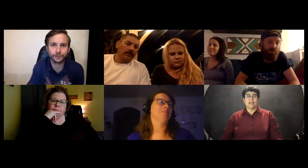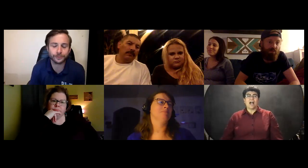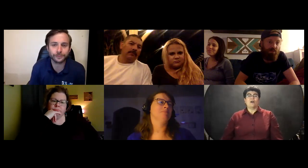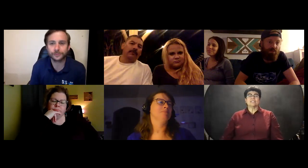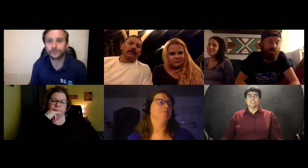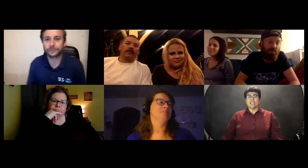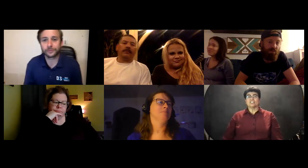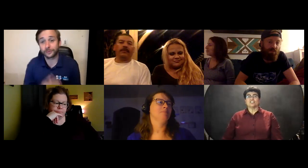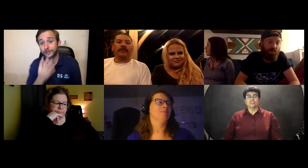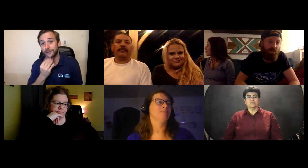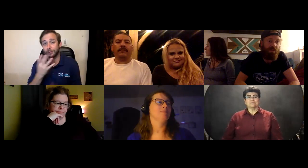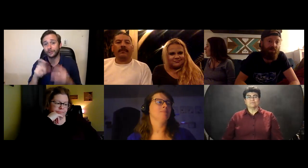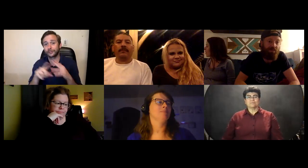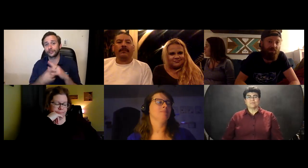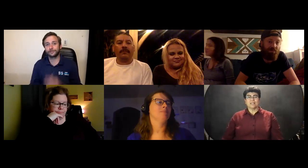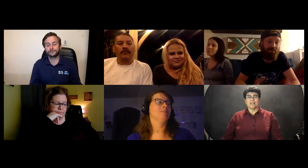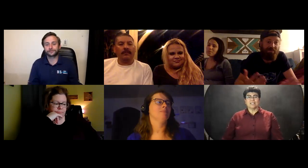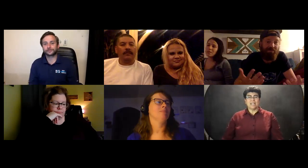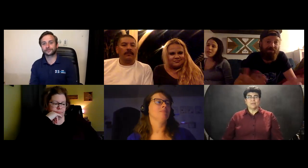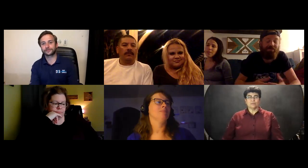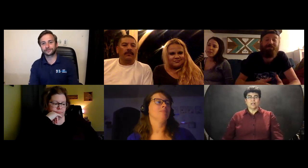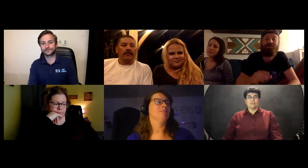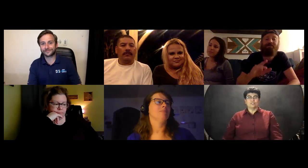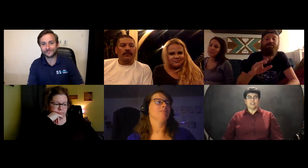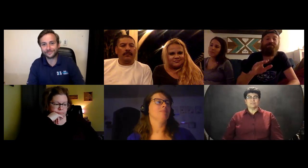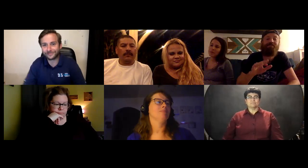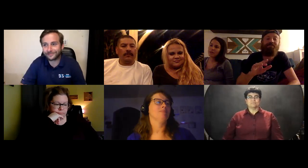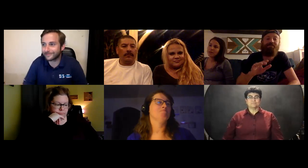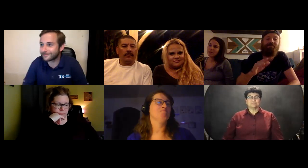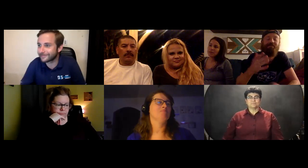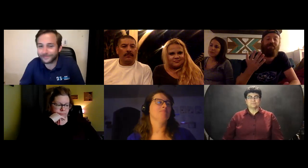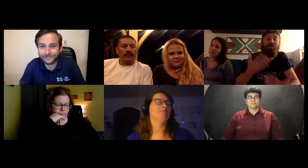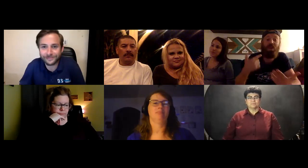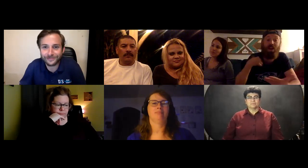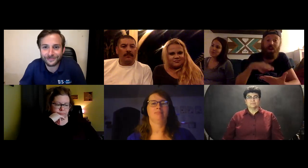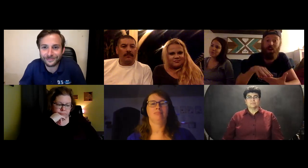how has it changed you